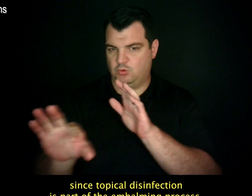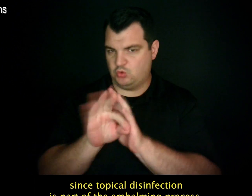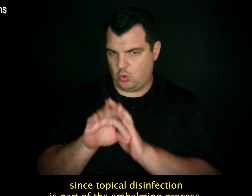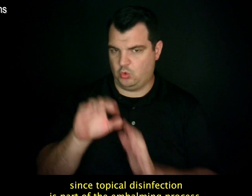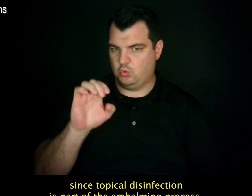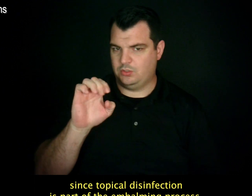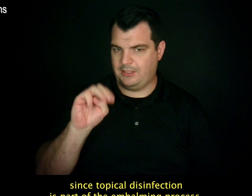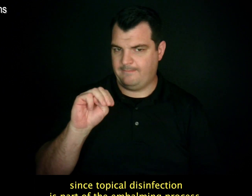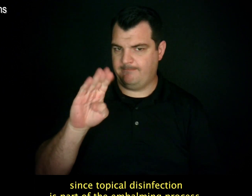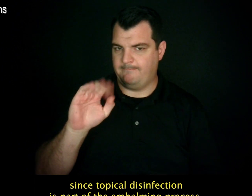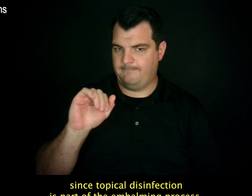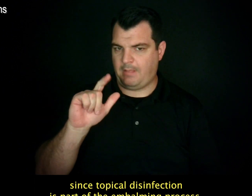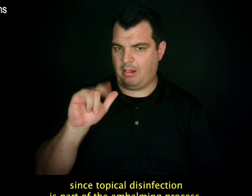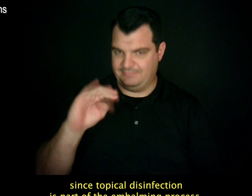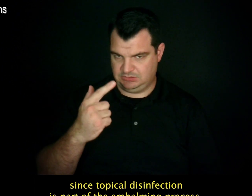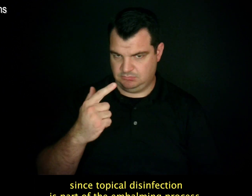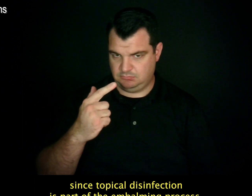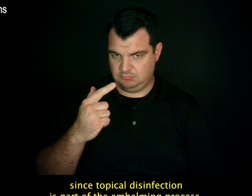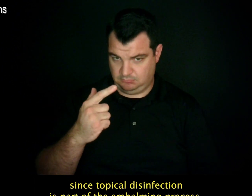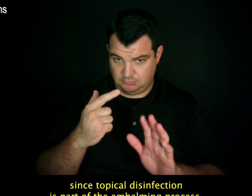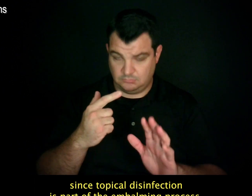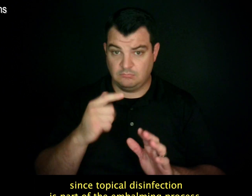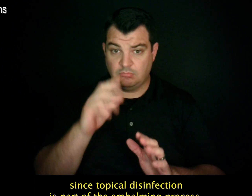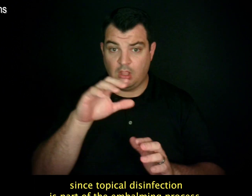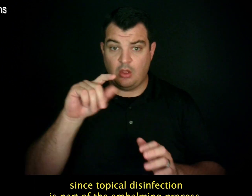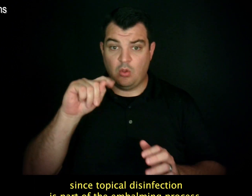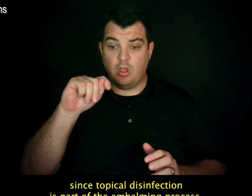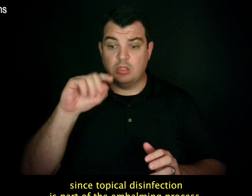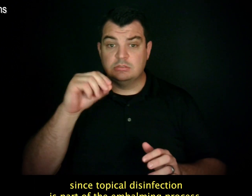since topical disinfection is part of the embalming process.